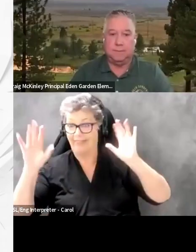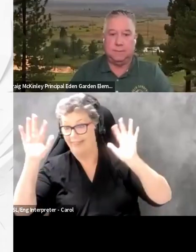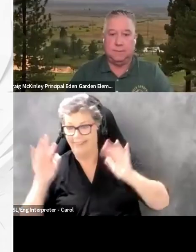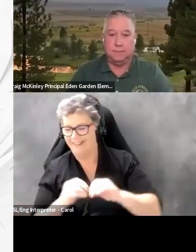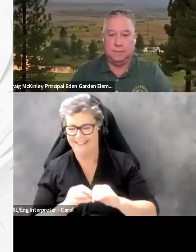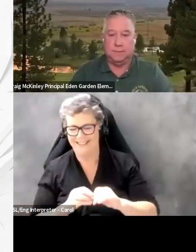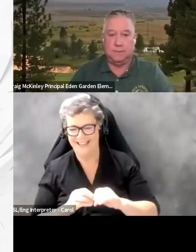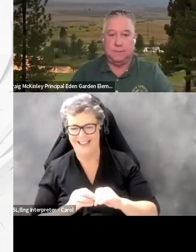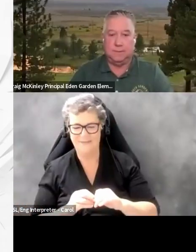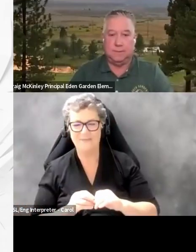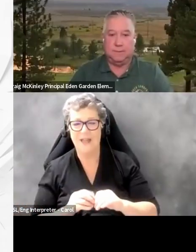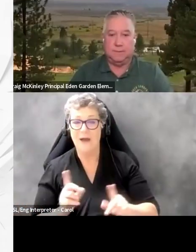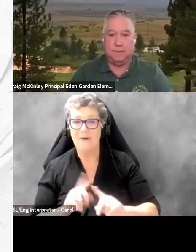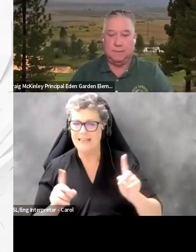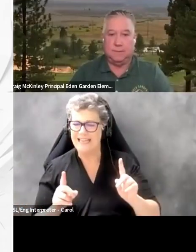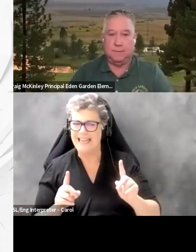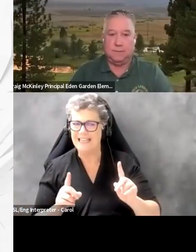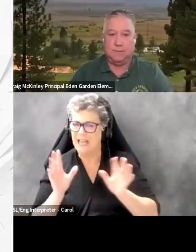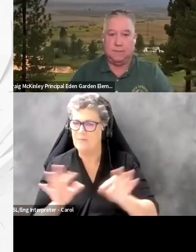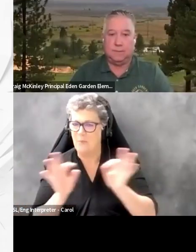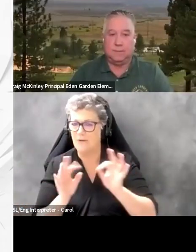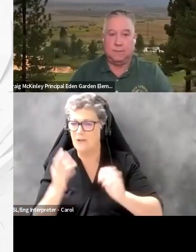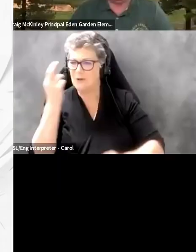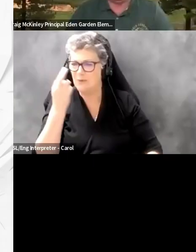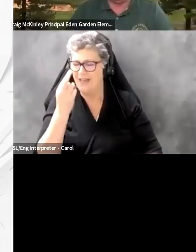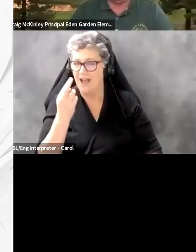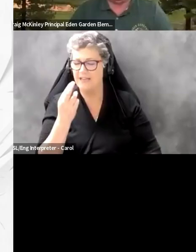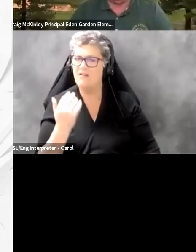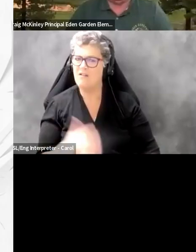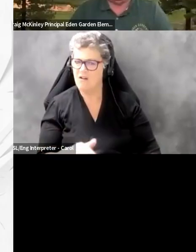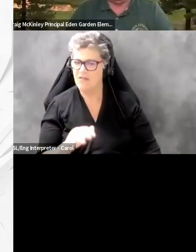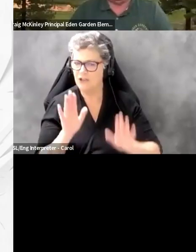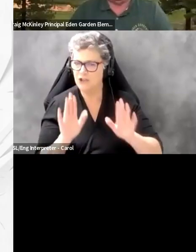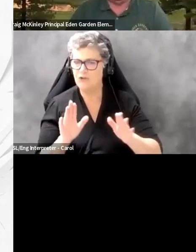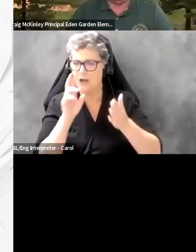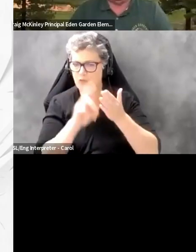the playground. But it's really important that we realize that there's great research. Many people